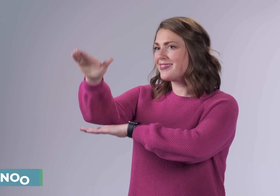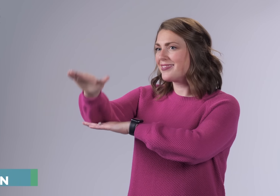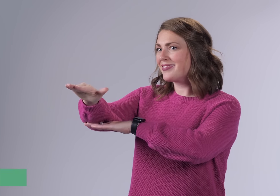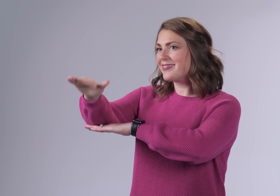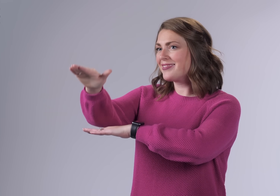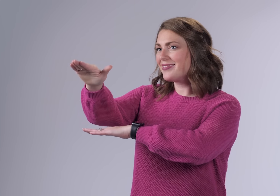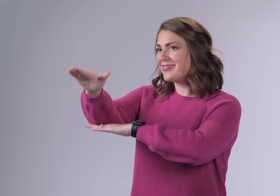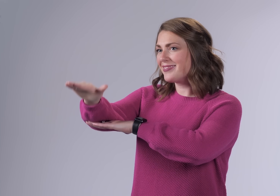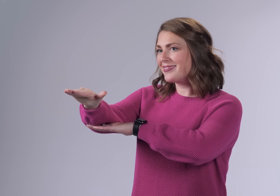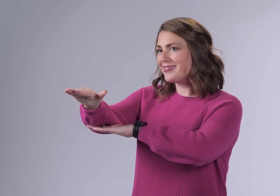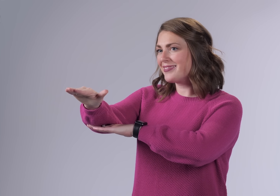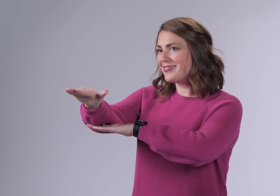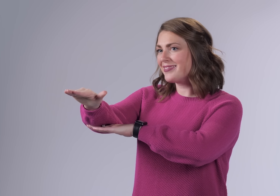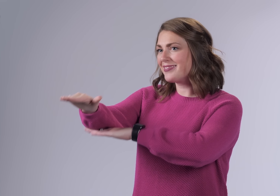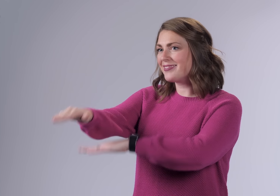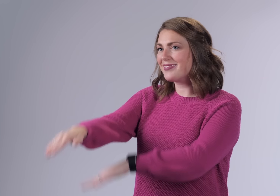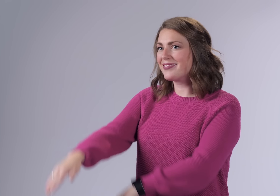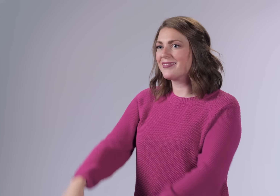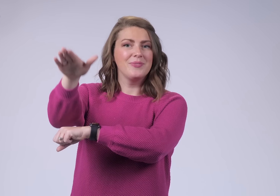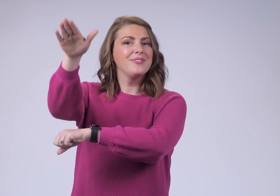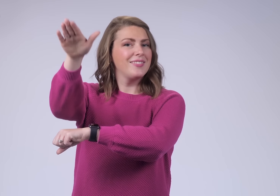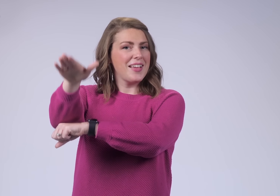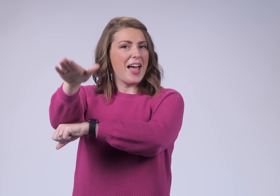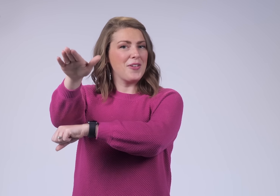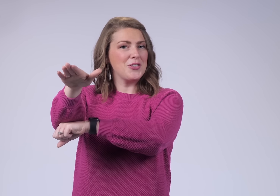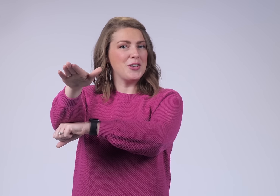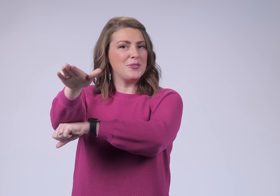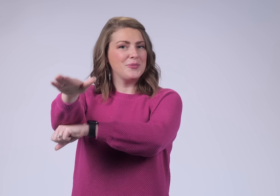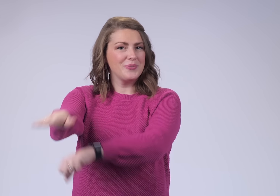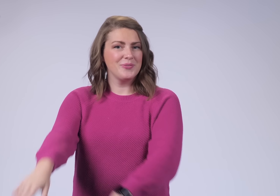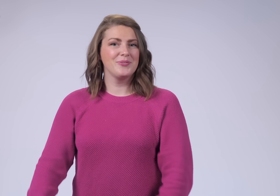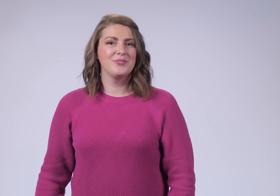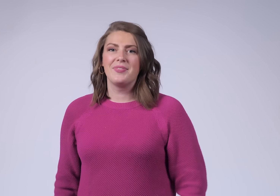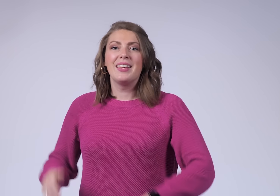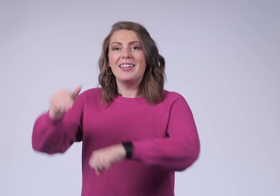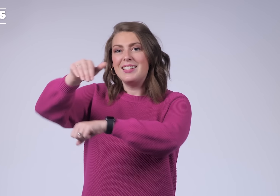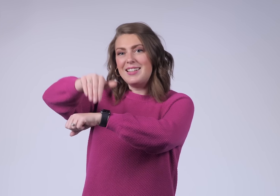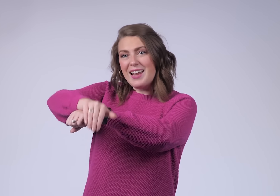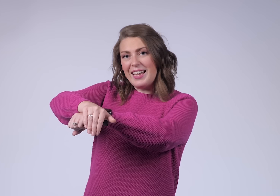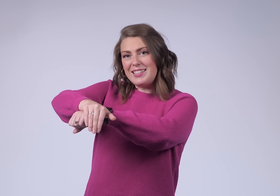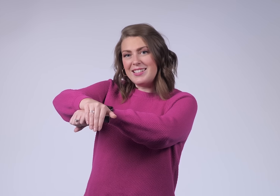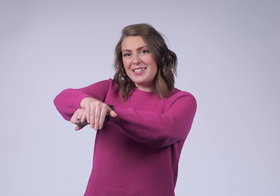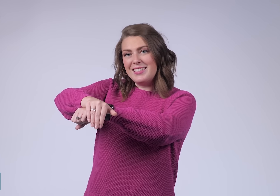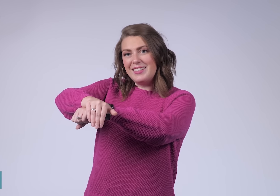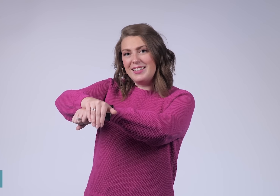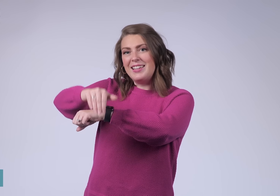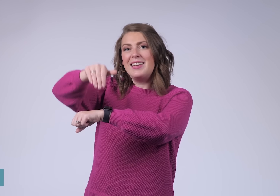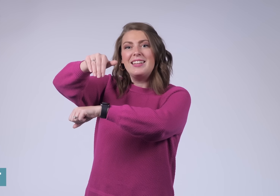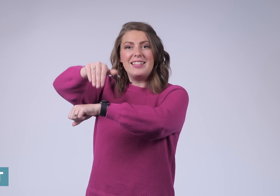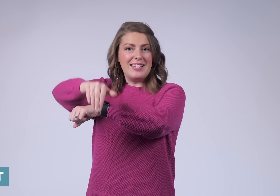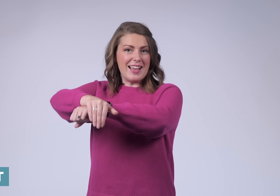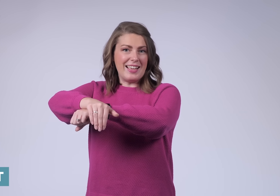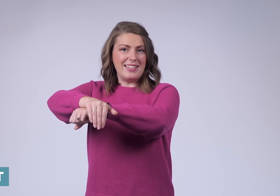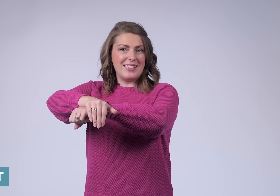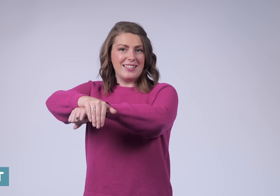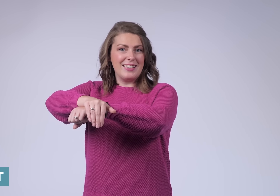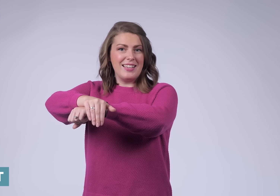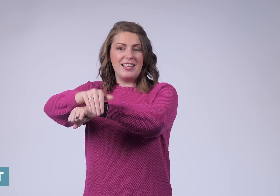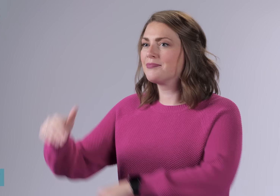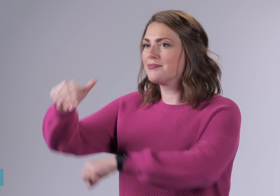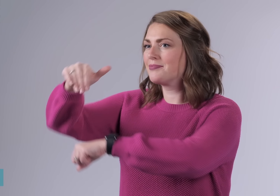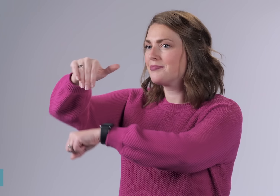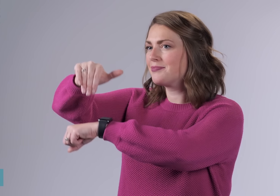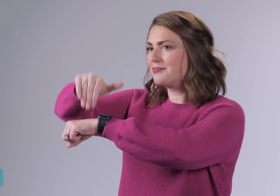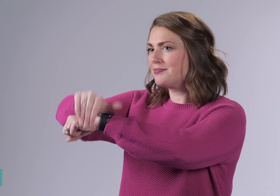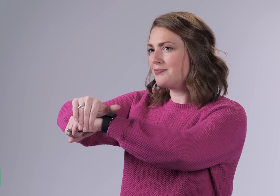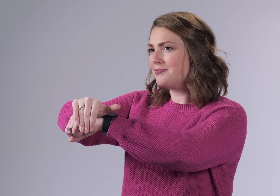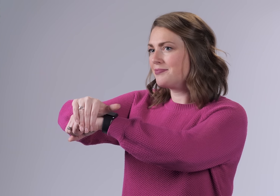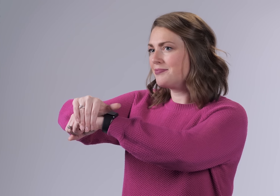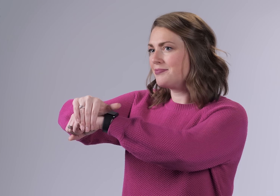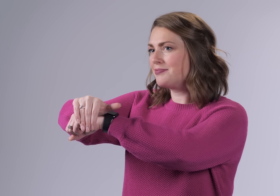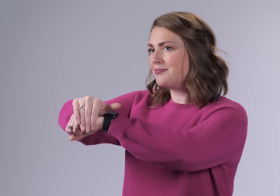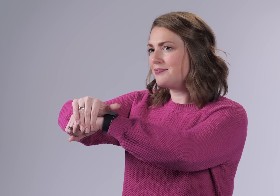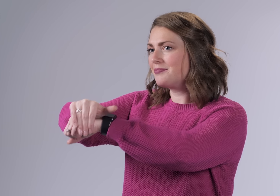of where the sun is in the afternoon 'afternoon.' 'Night, night,' think of where the sun is at night